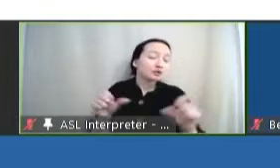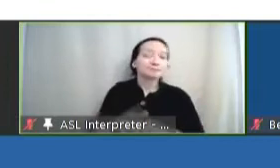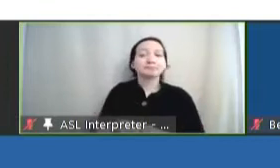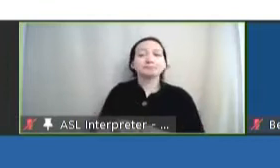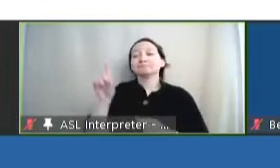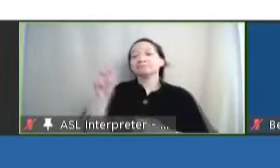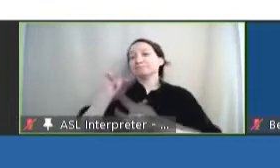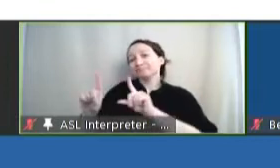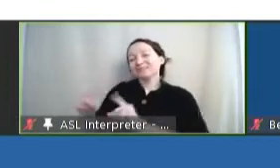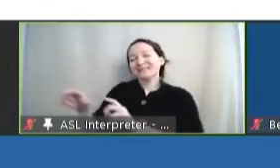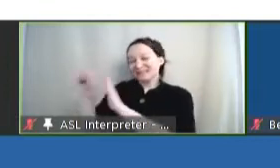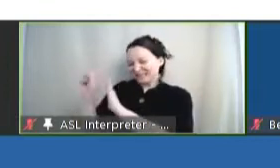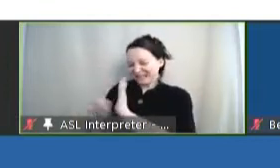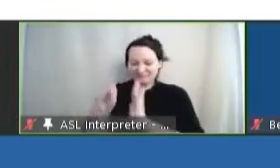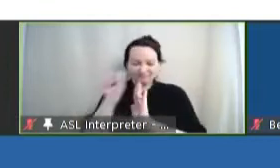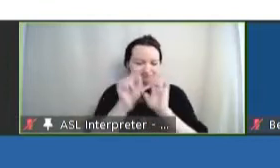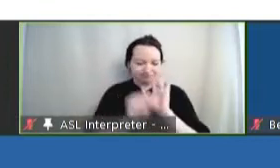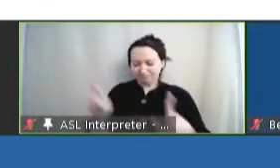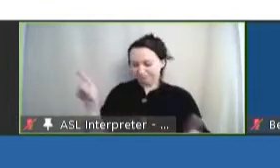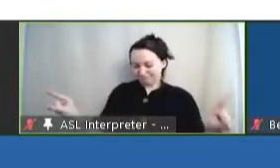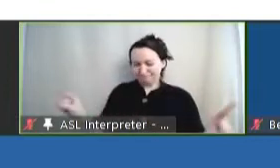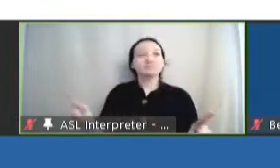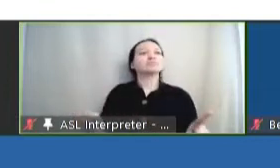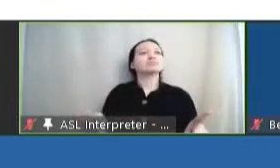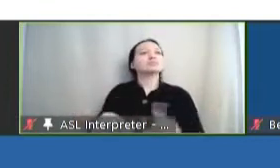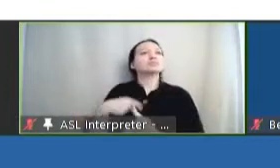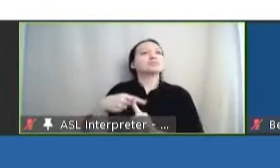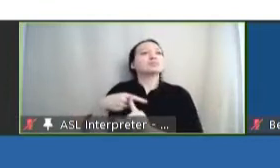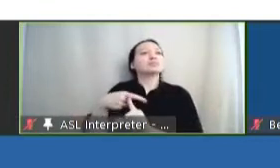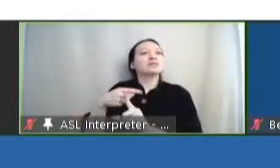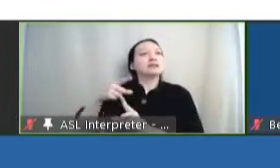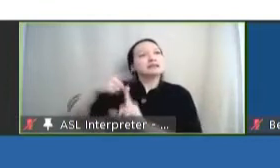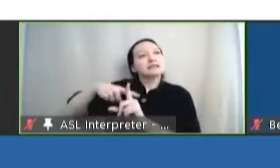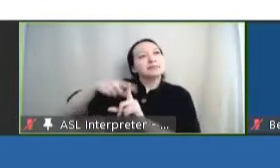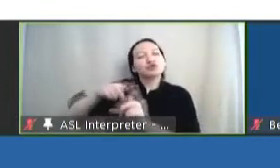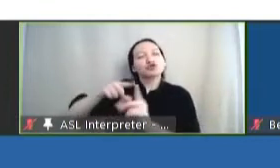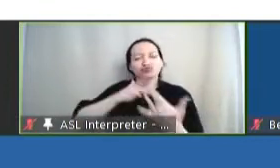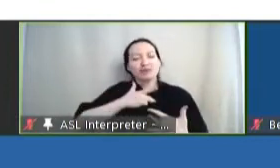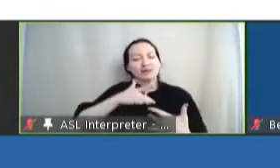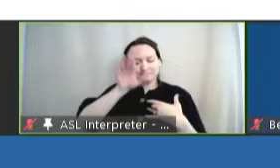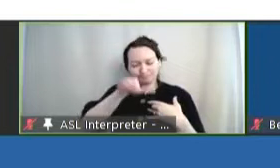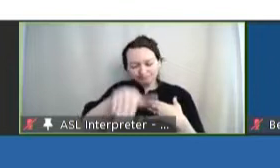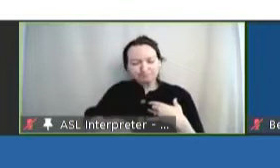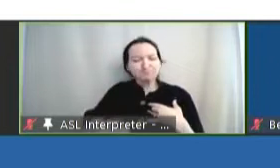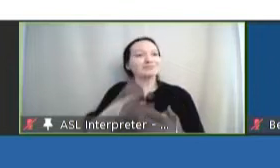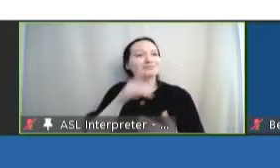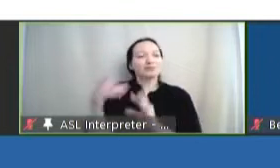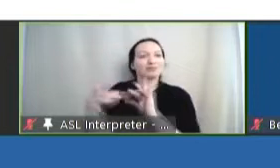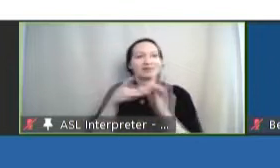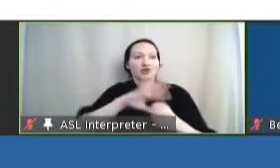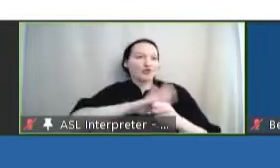between states and month fixed effects to control for temporal trends unrelated to COVID-19. We had